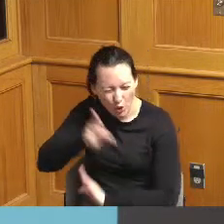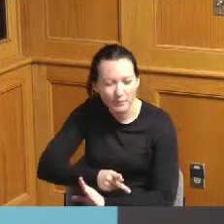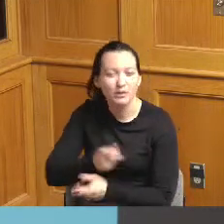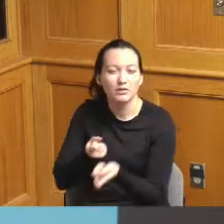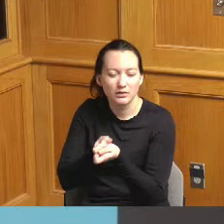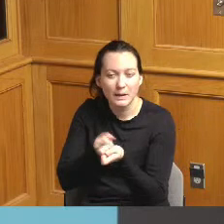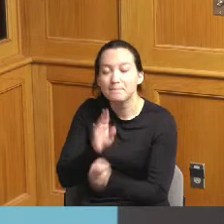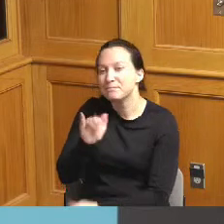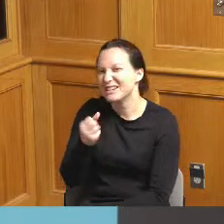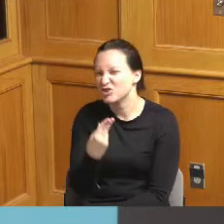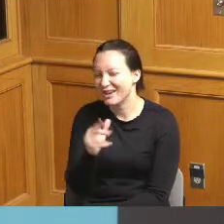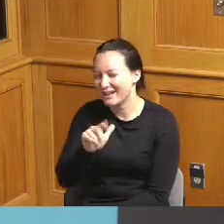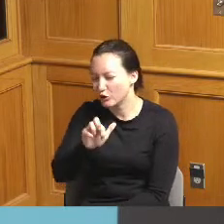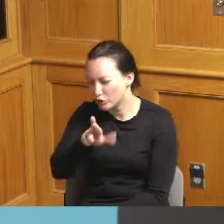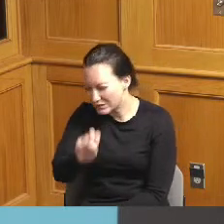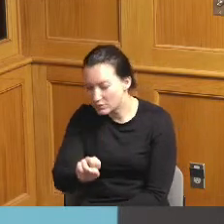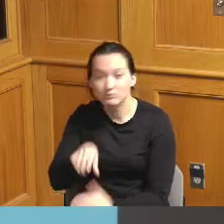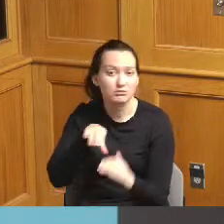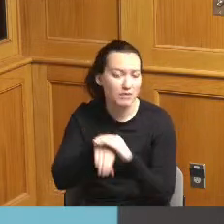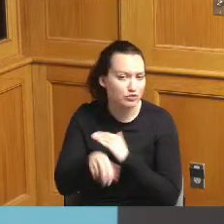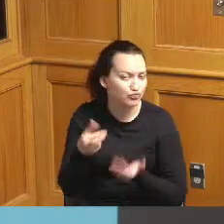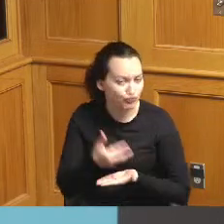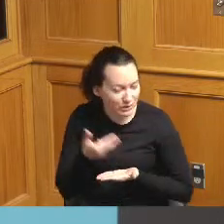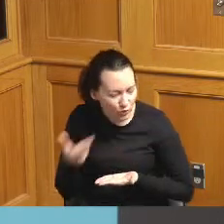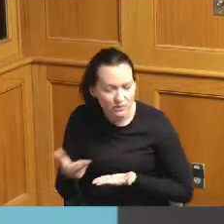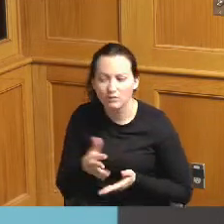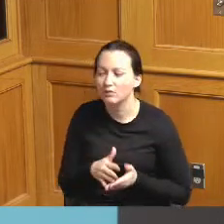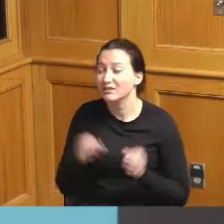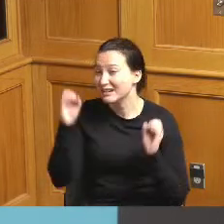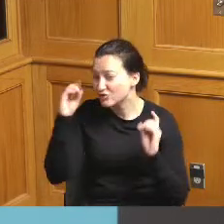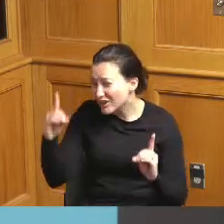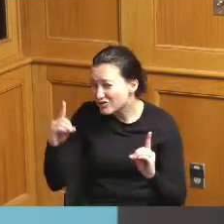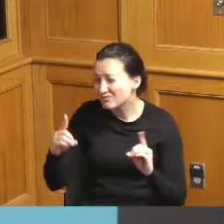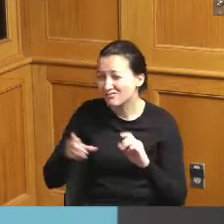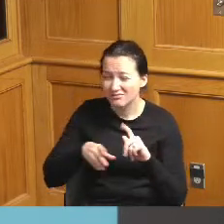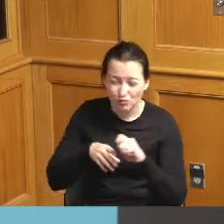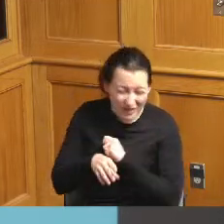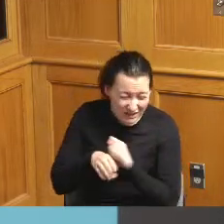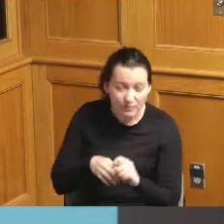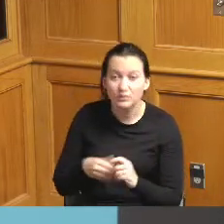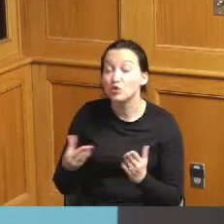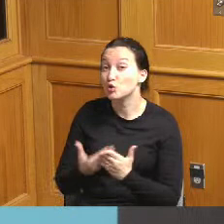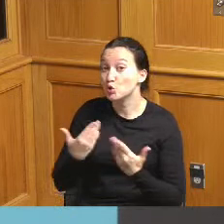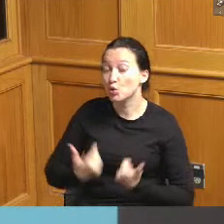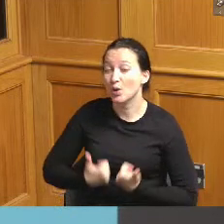Acres that assist Ken with accessing resources Education and Training New Life Furniture contract